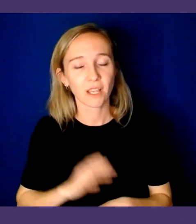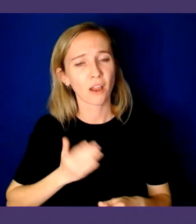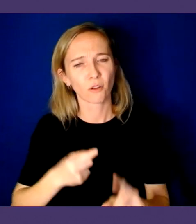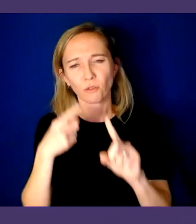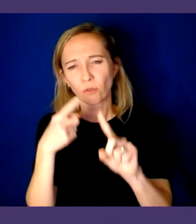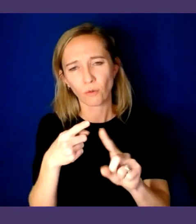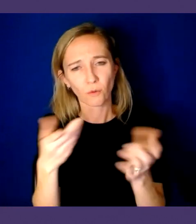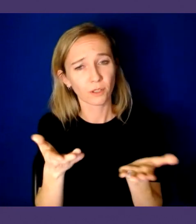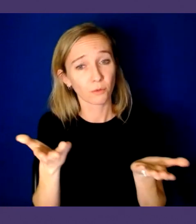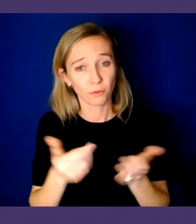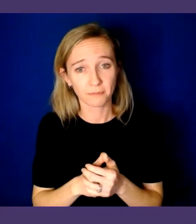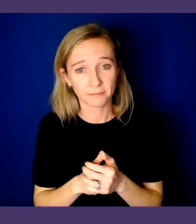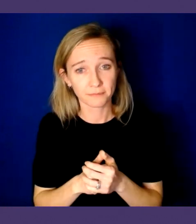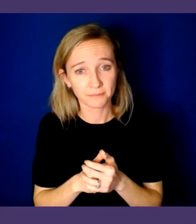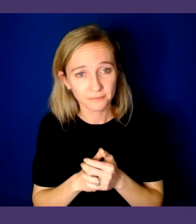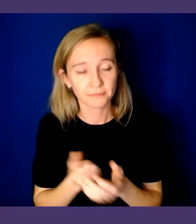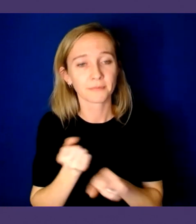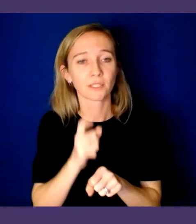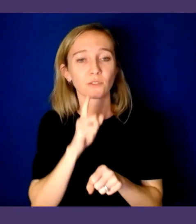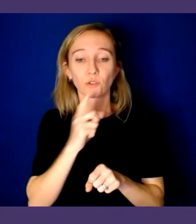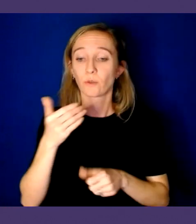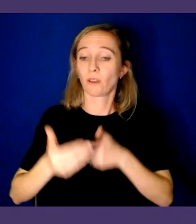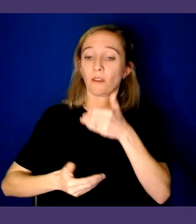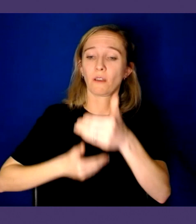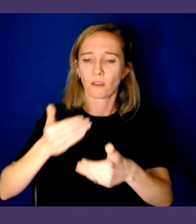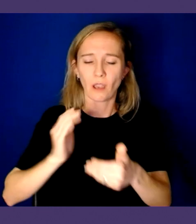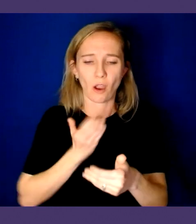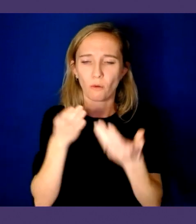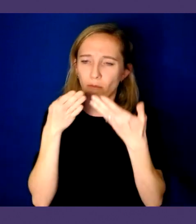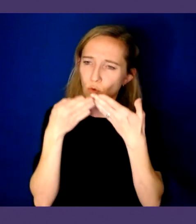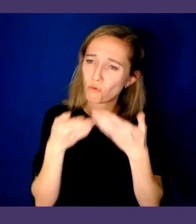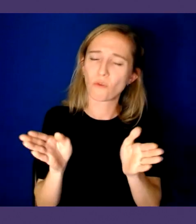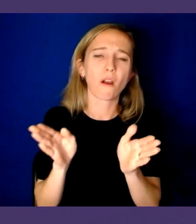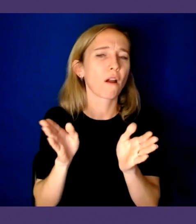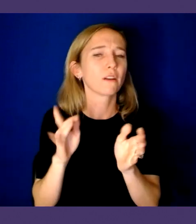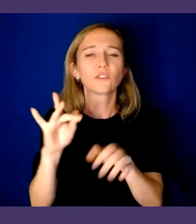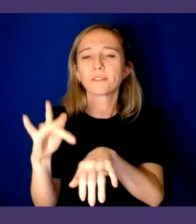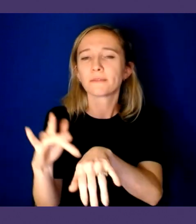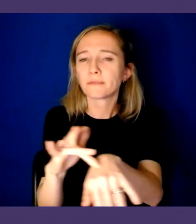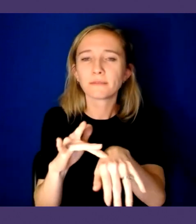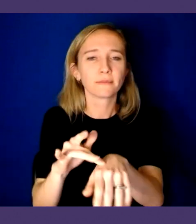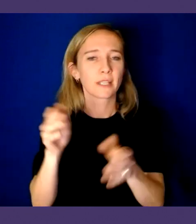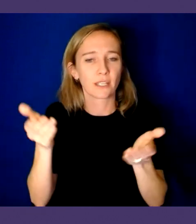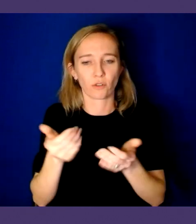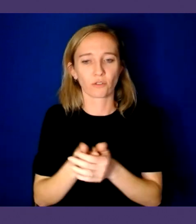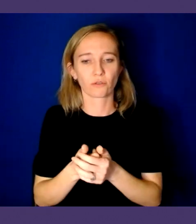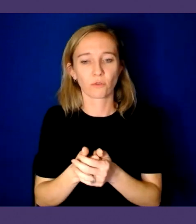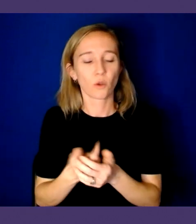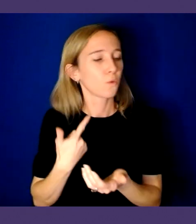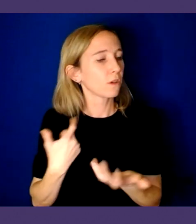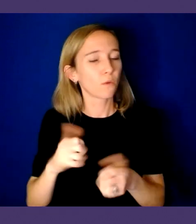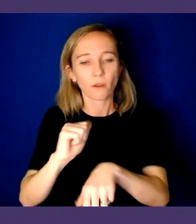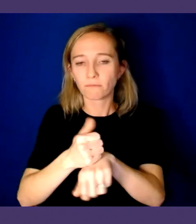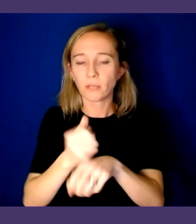that as we're doing this broad introduction, we're not putting up that barrier, so training resources,